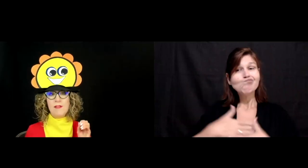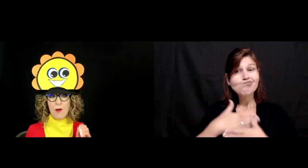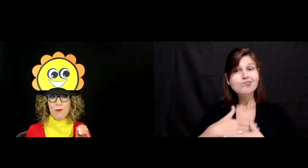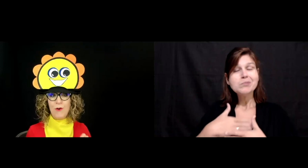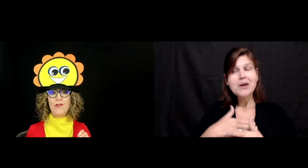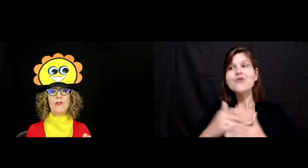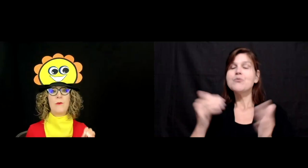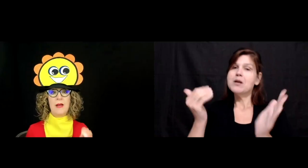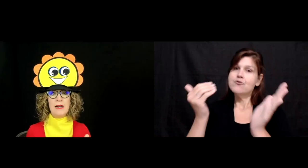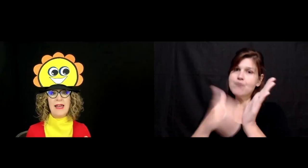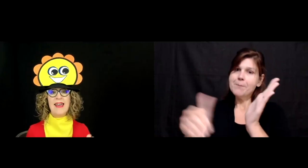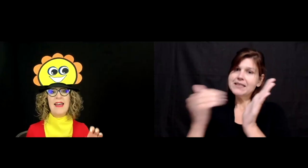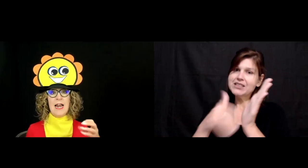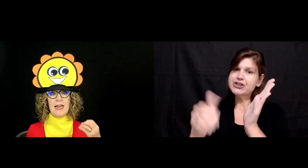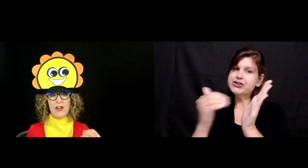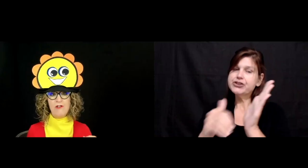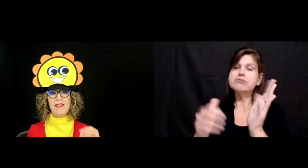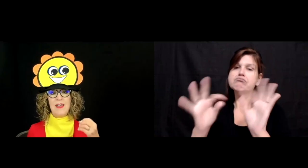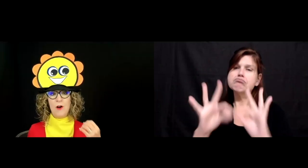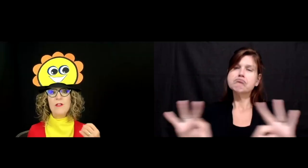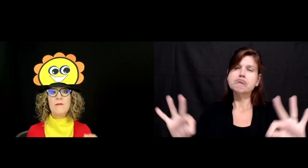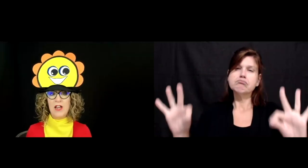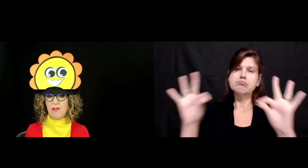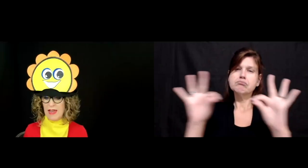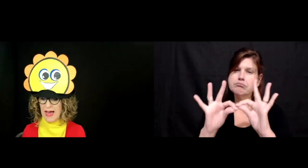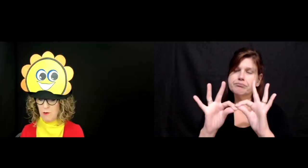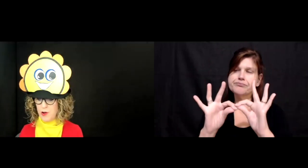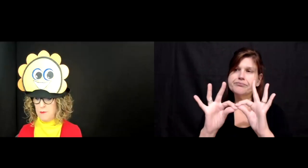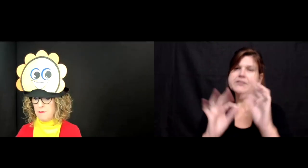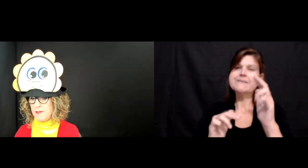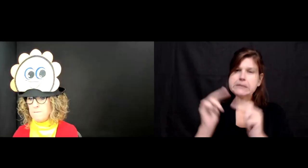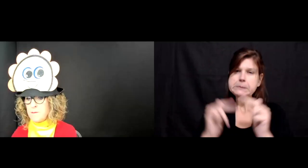is so crucial to building literacy, positive literacy outcomes.